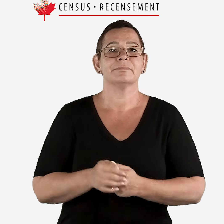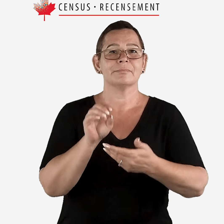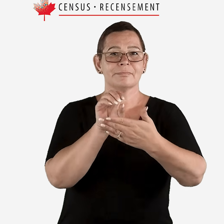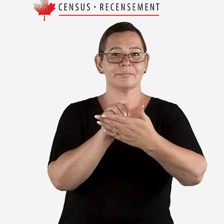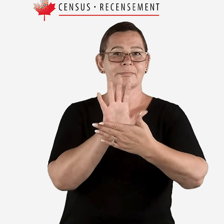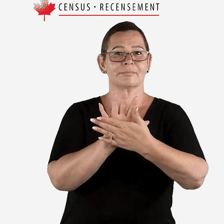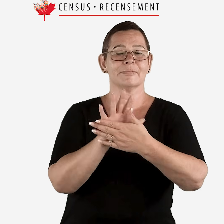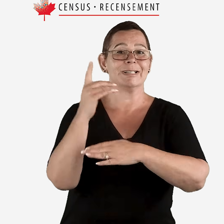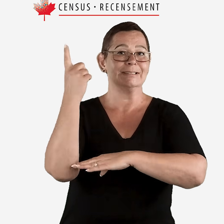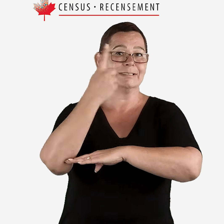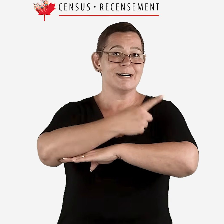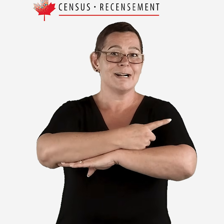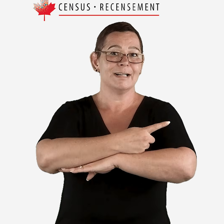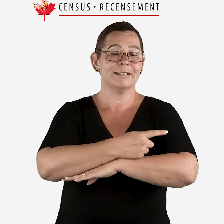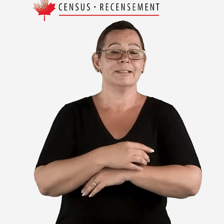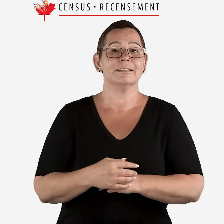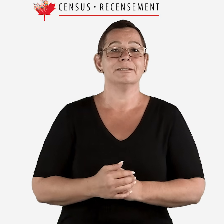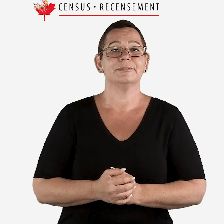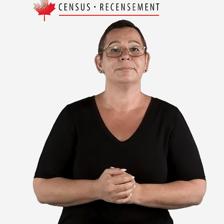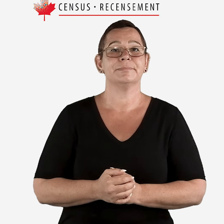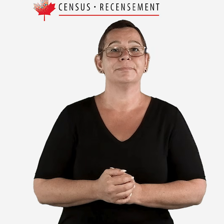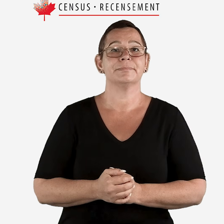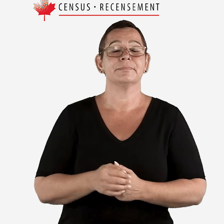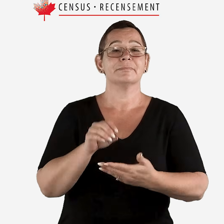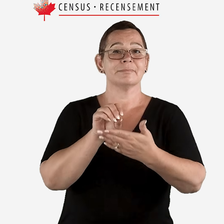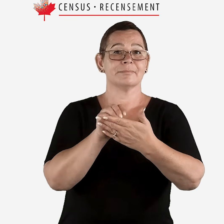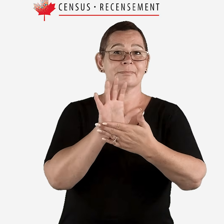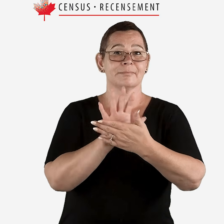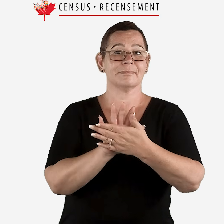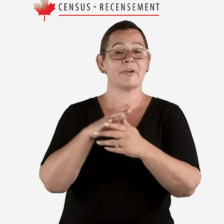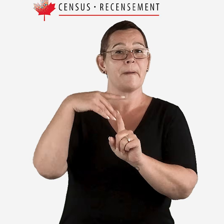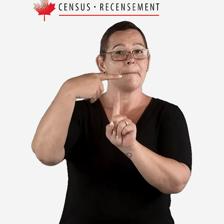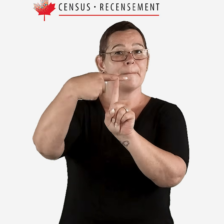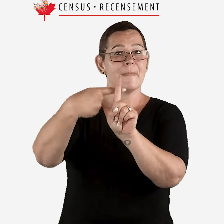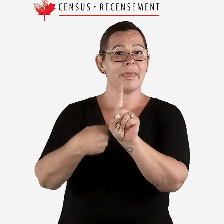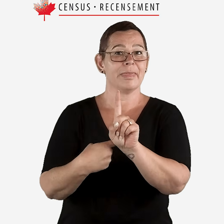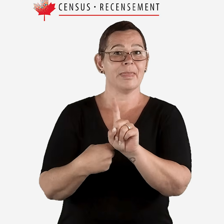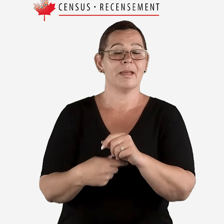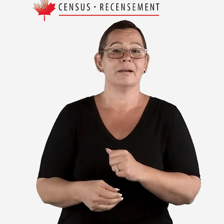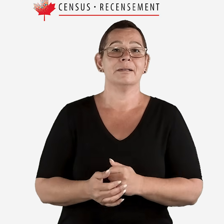Write-in field: Day Write-in field: Month